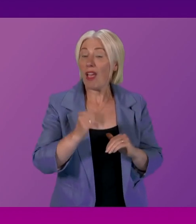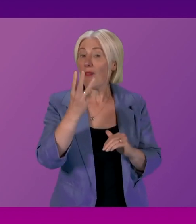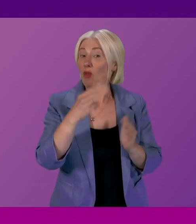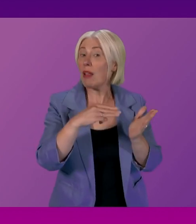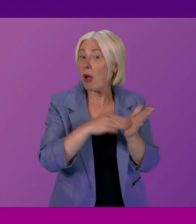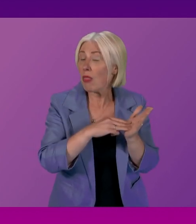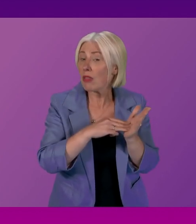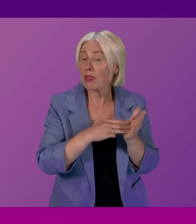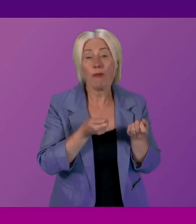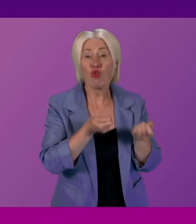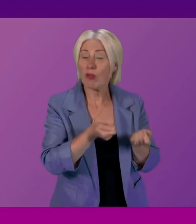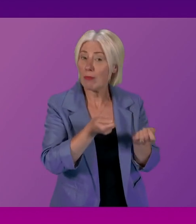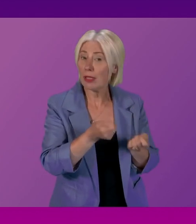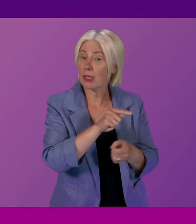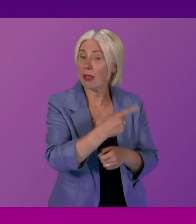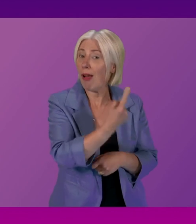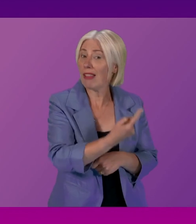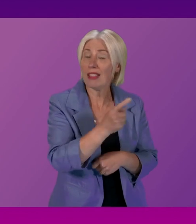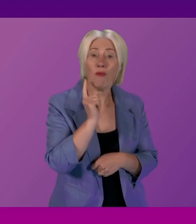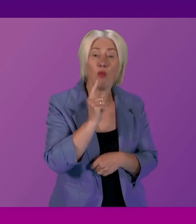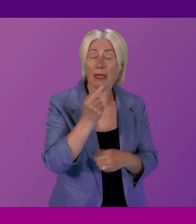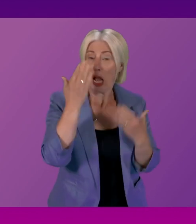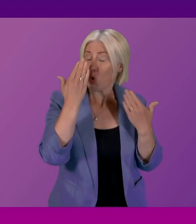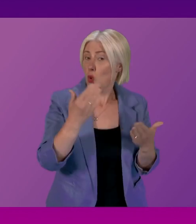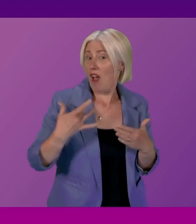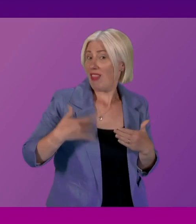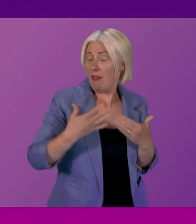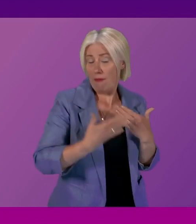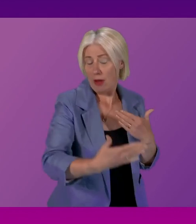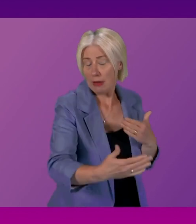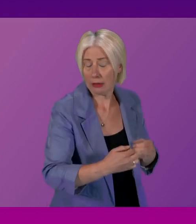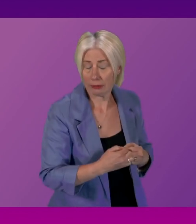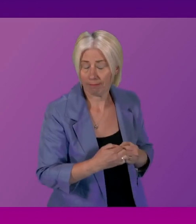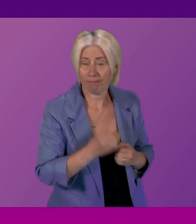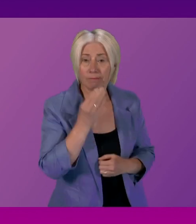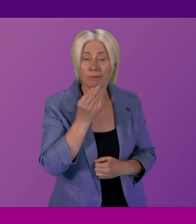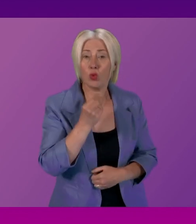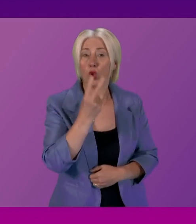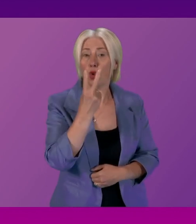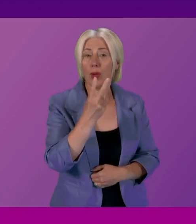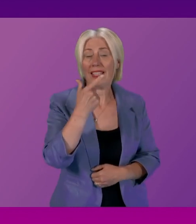However, Margaret did not know if she had that long, so she used £27,000 of her life